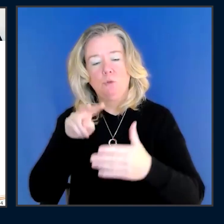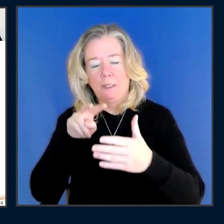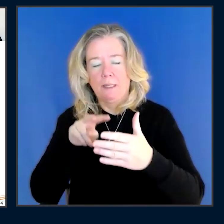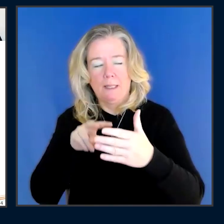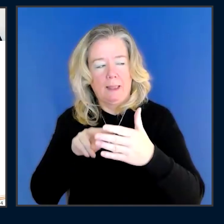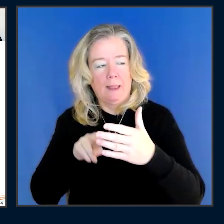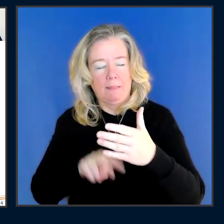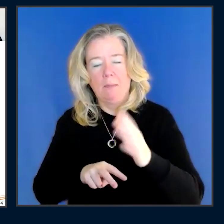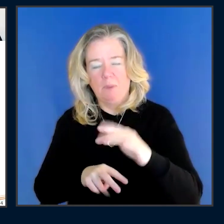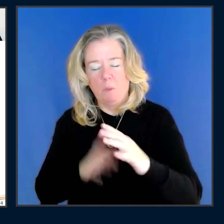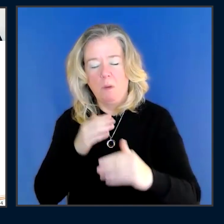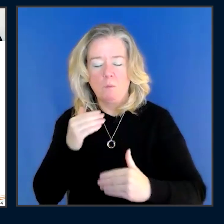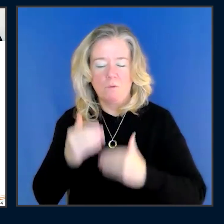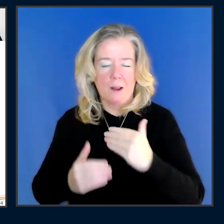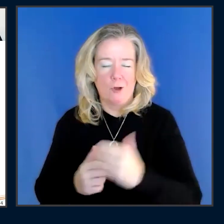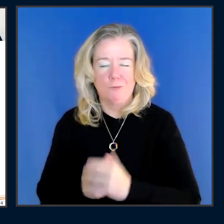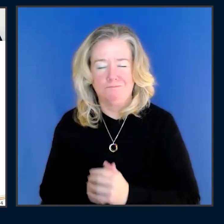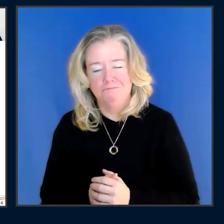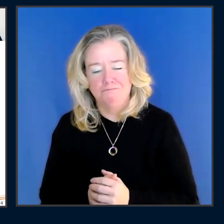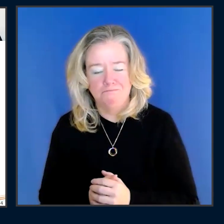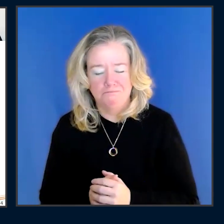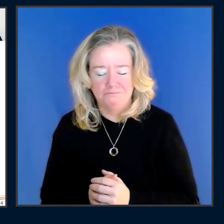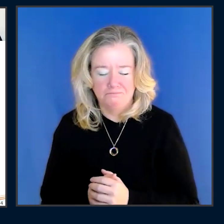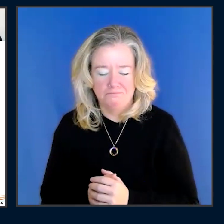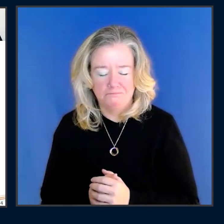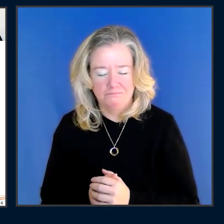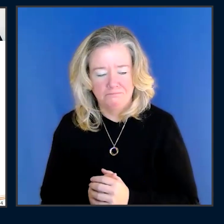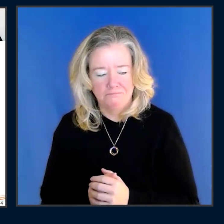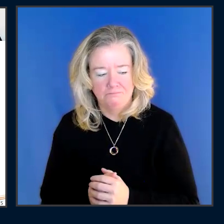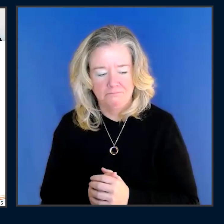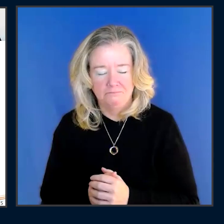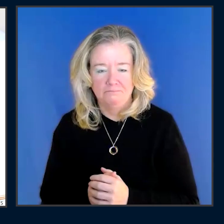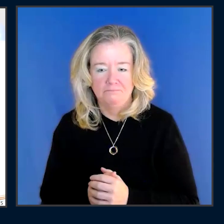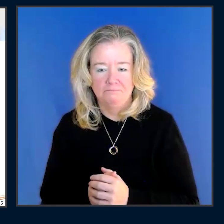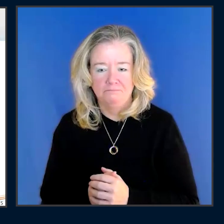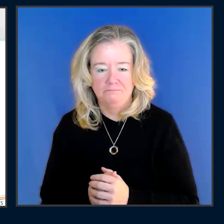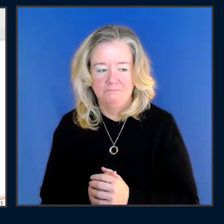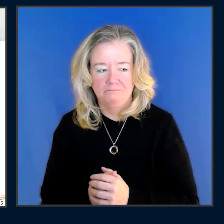We're just going to move right along.